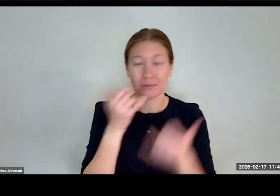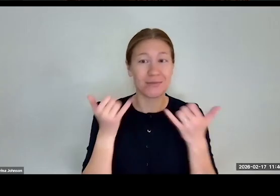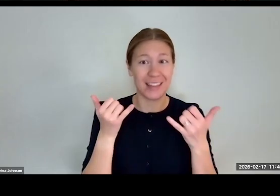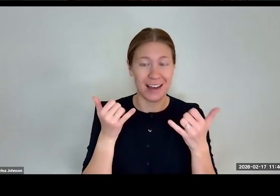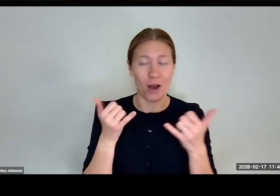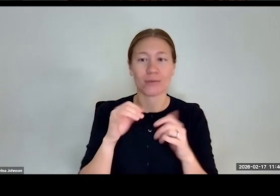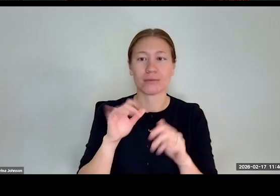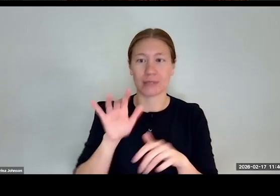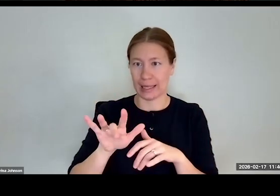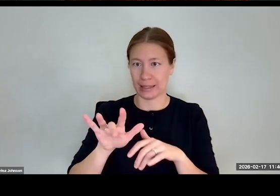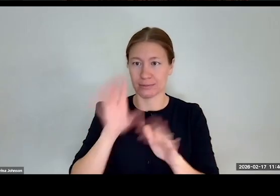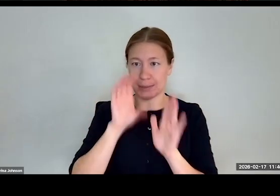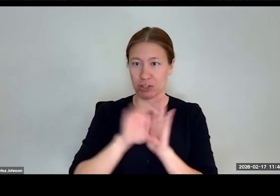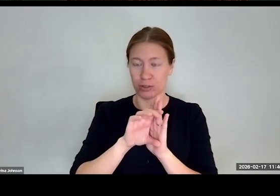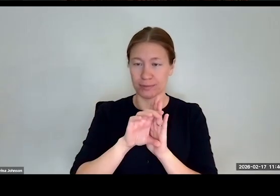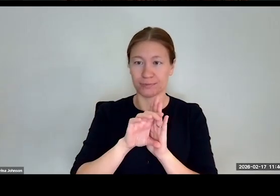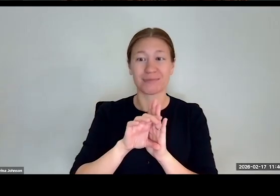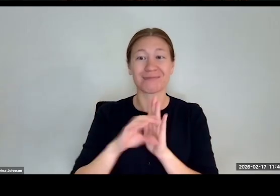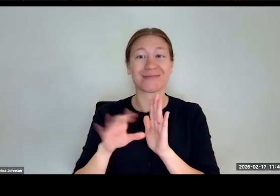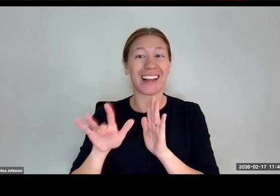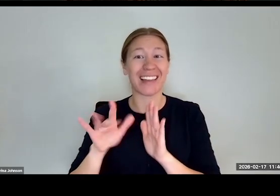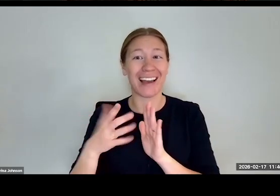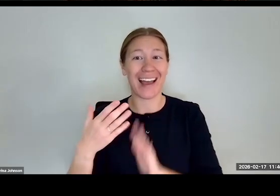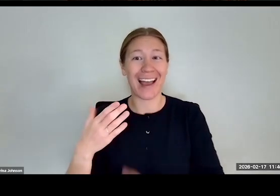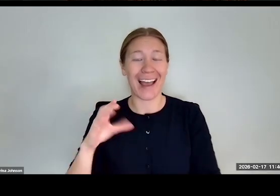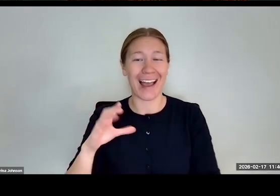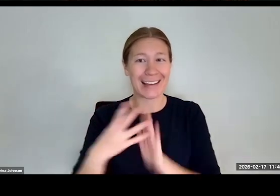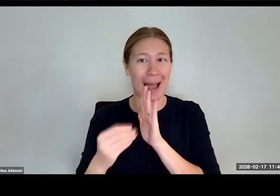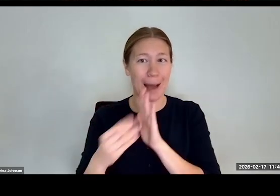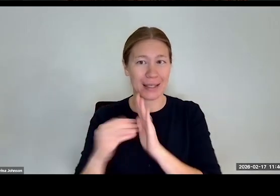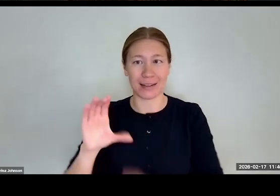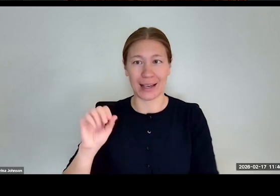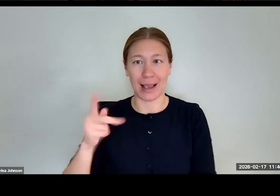I'm going to copy the image. So I'm gonna right click and I'm gonna select copy.